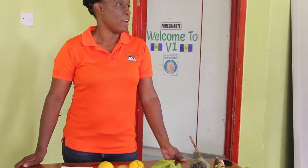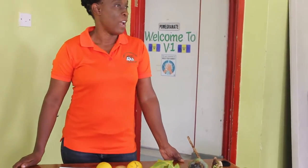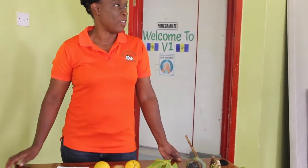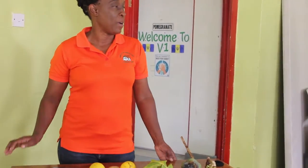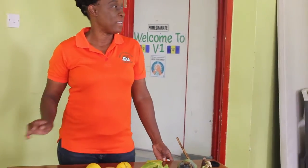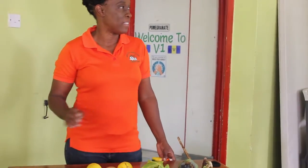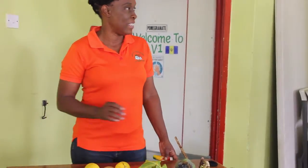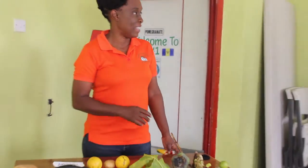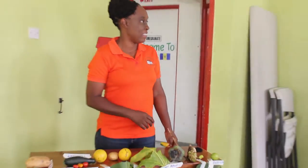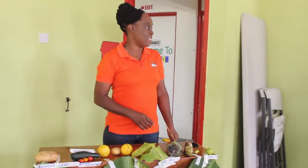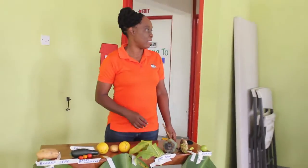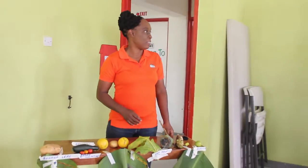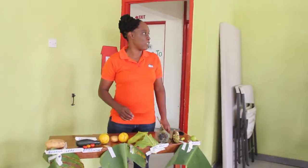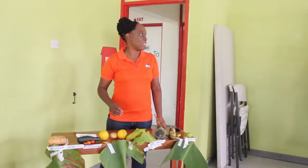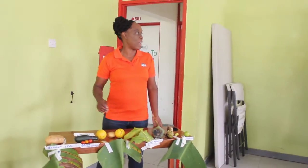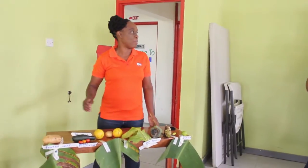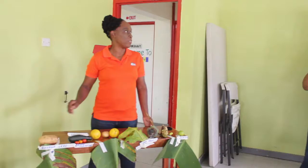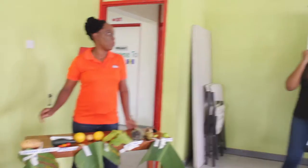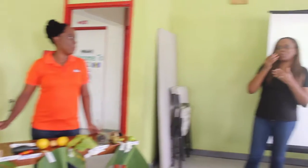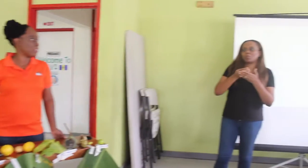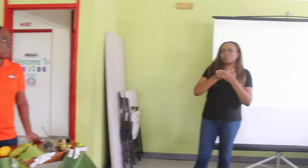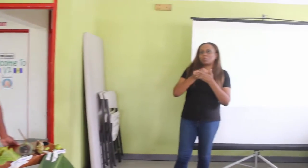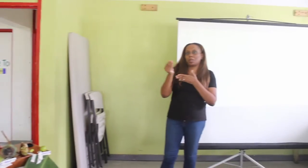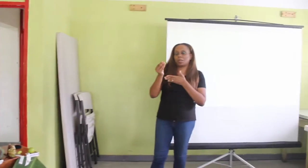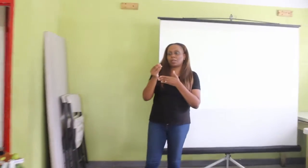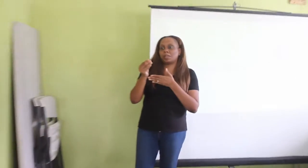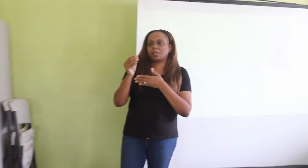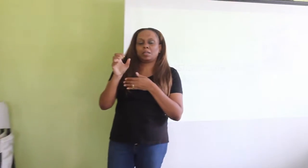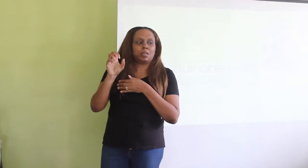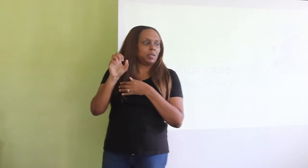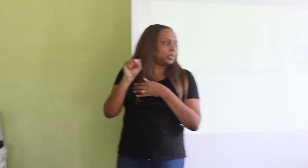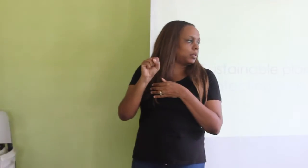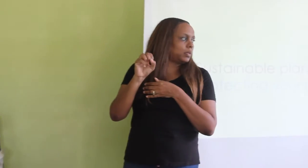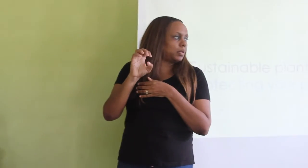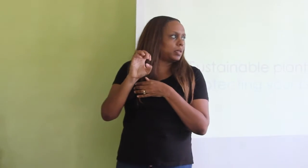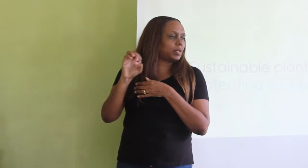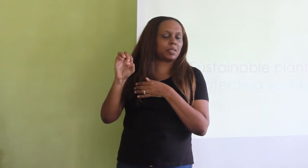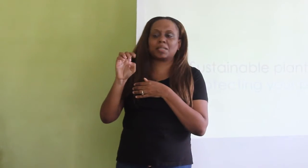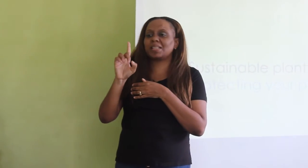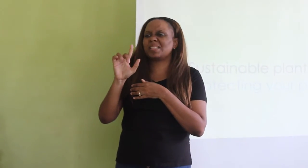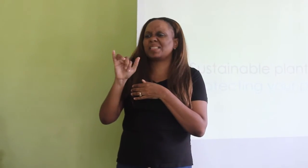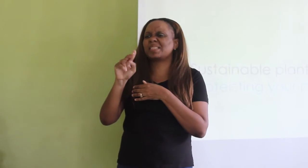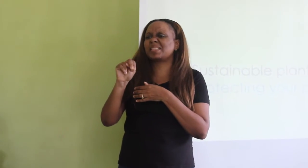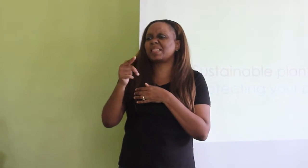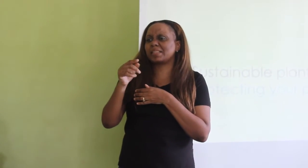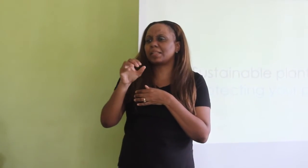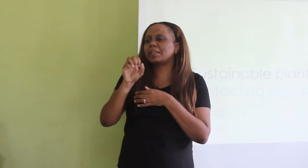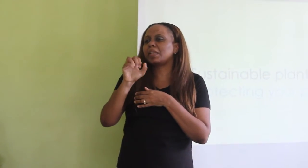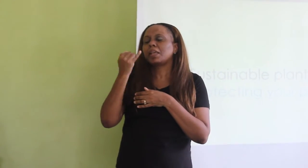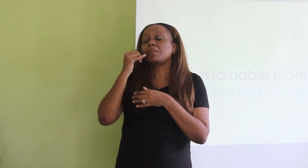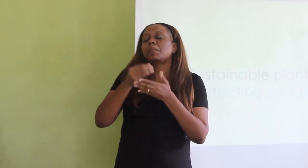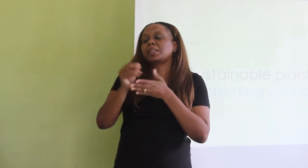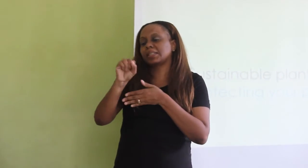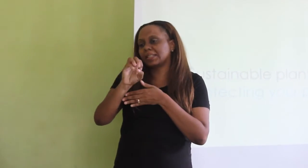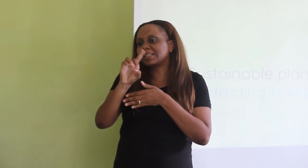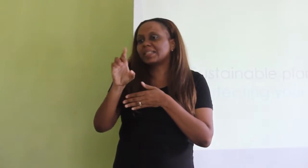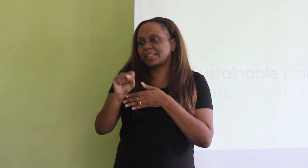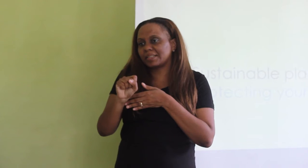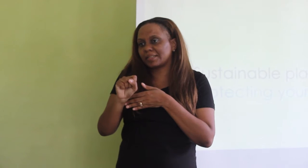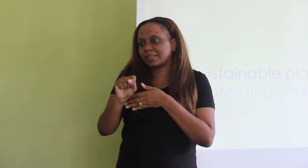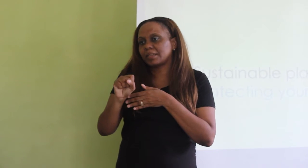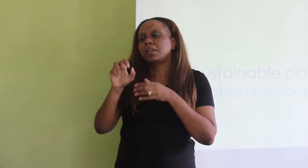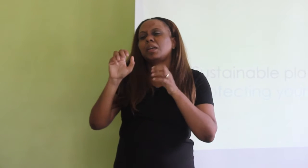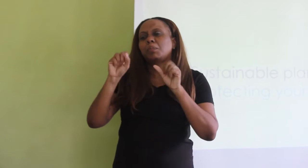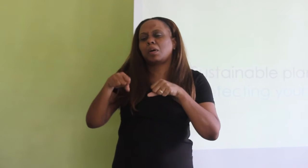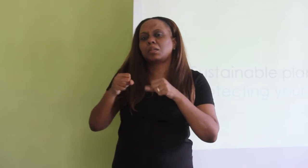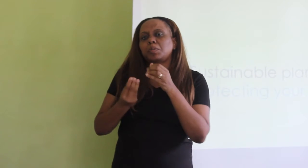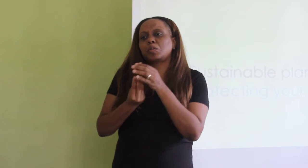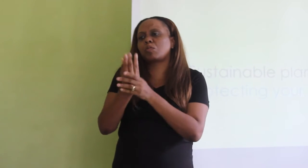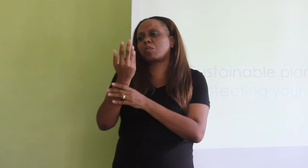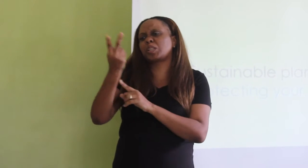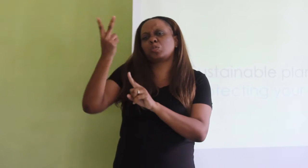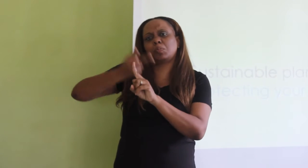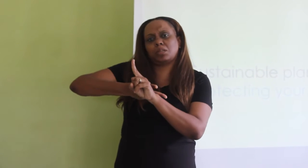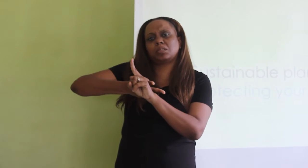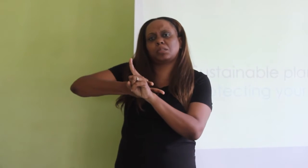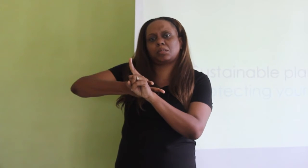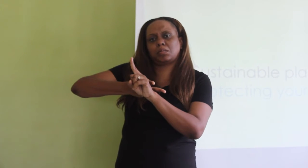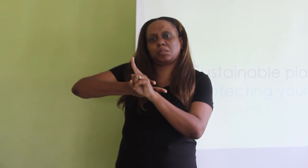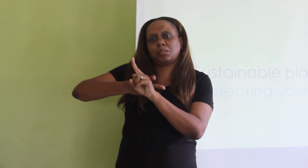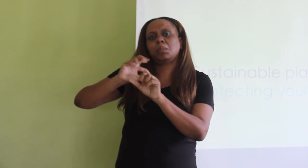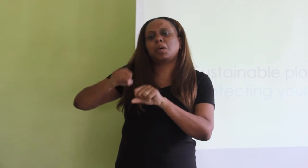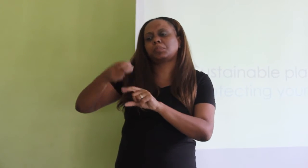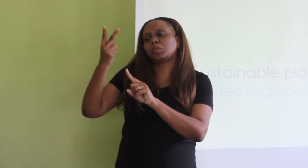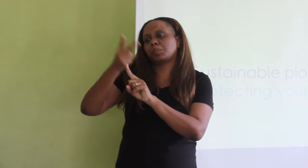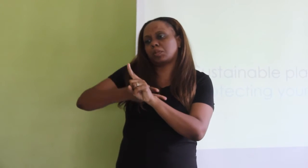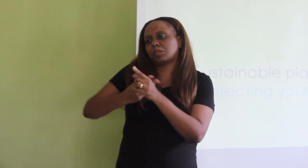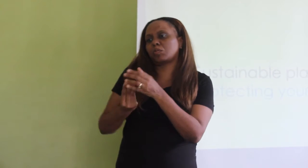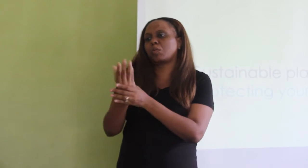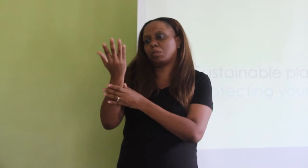and she buys the ceilings she can have them in two months